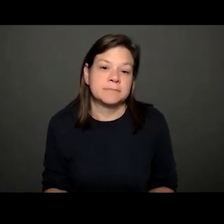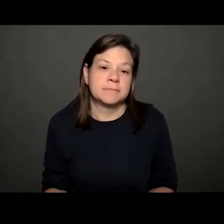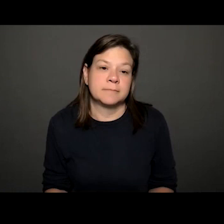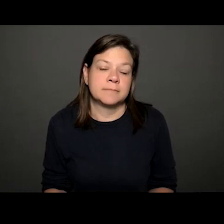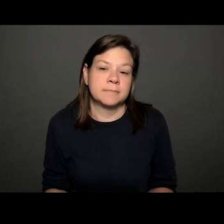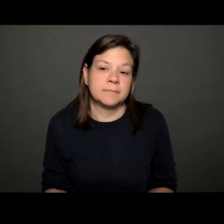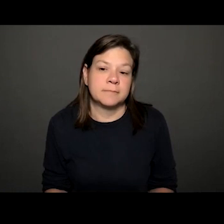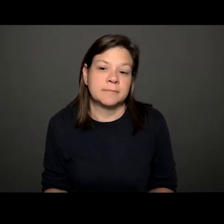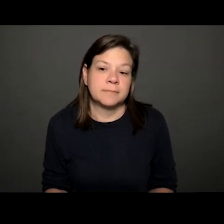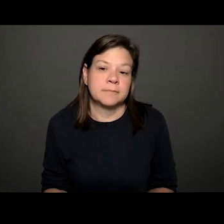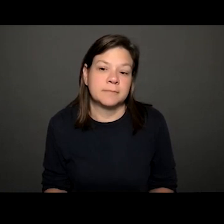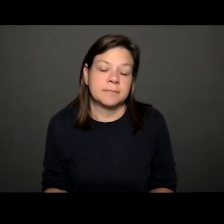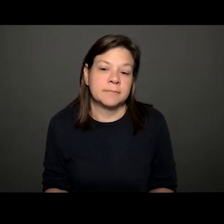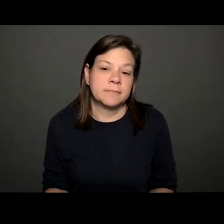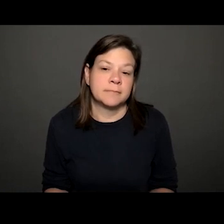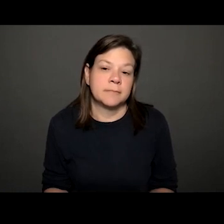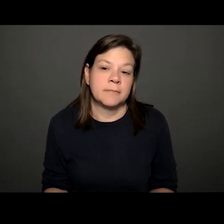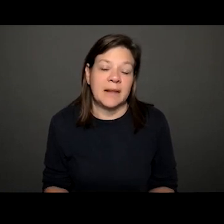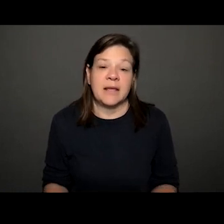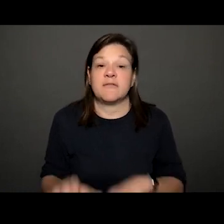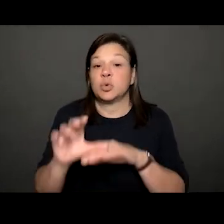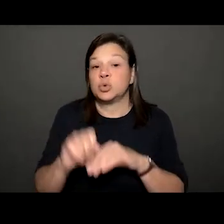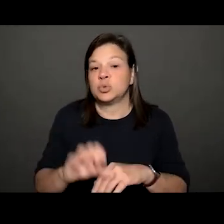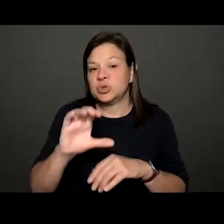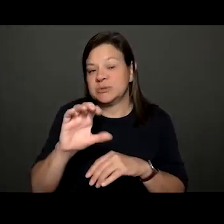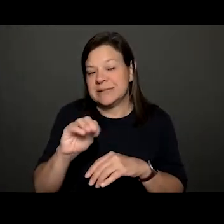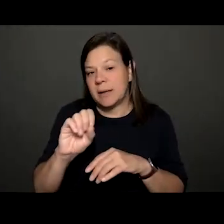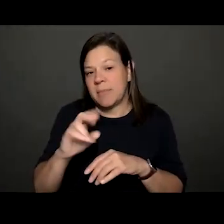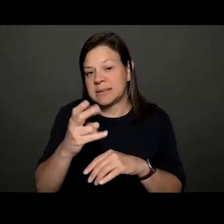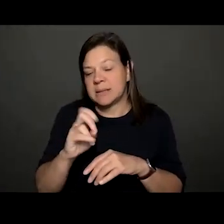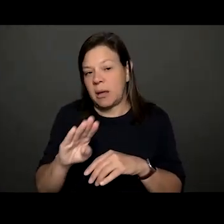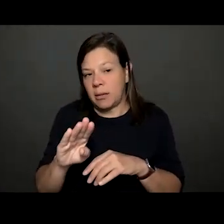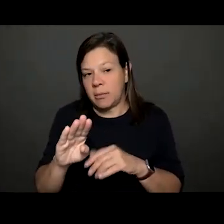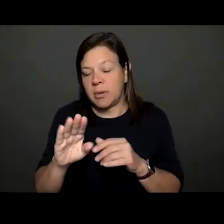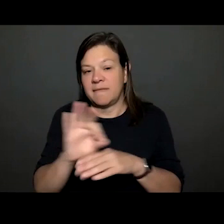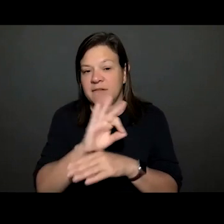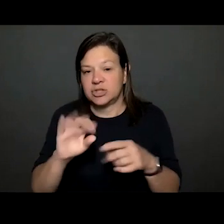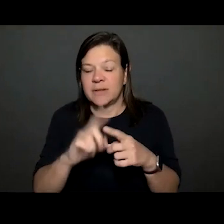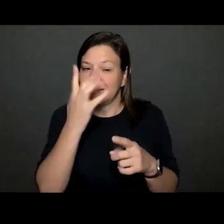FUNCTIONS THIS WILL LOOK VERY SIMILAR.